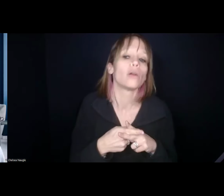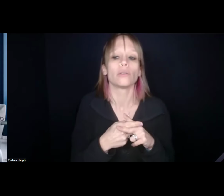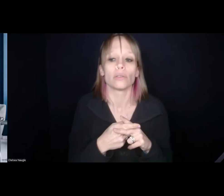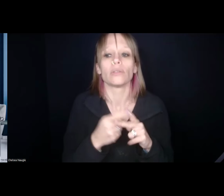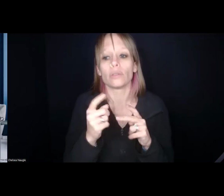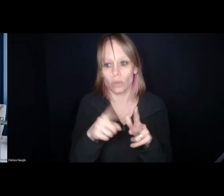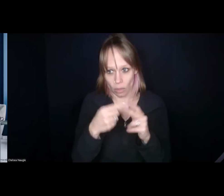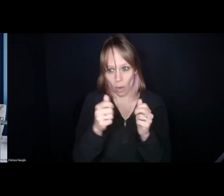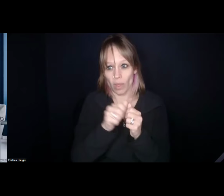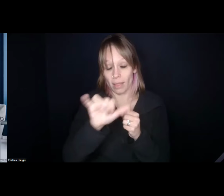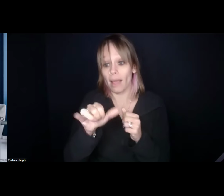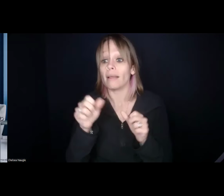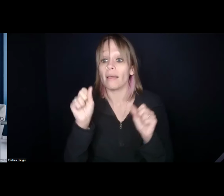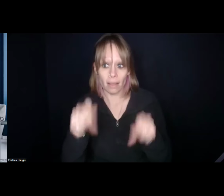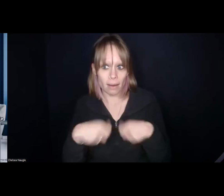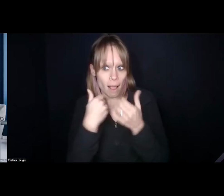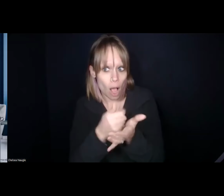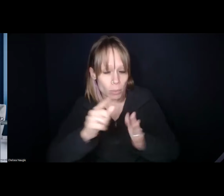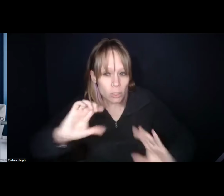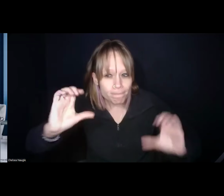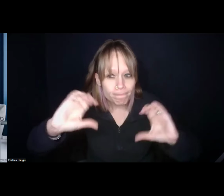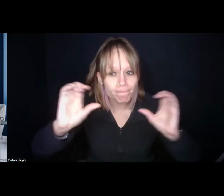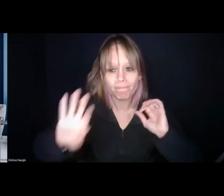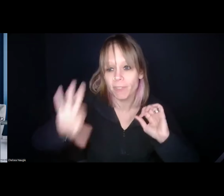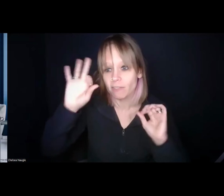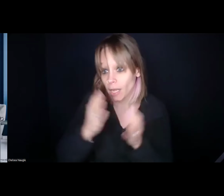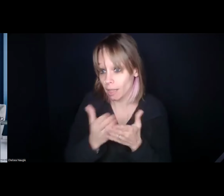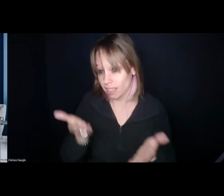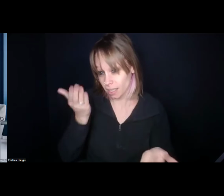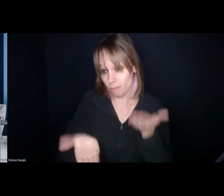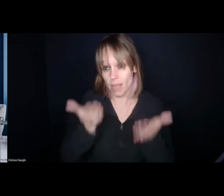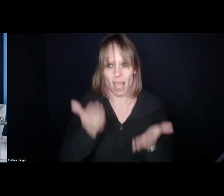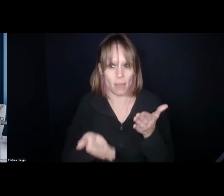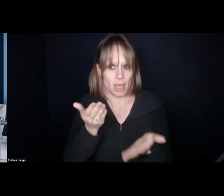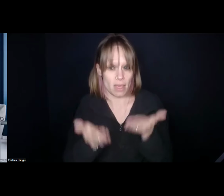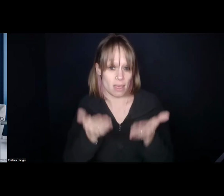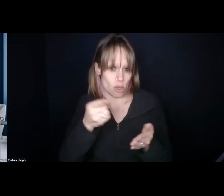can help guide you to things that might be you might you might enjoy, might be appropriate for, and then they could